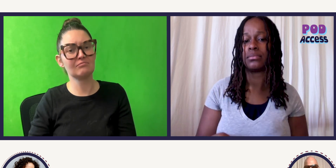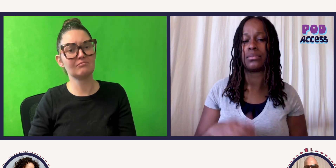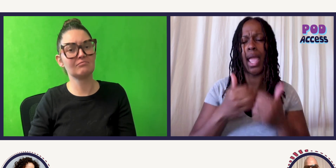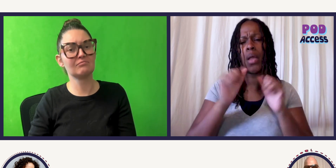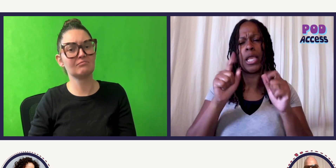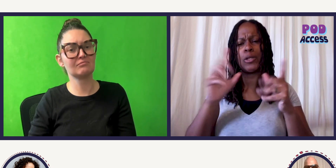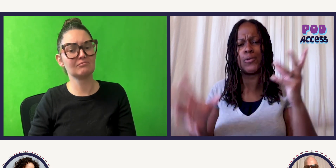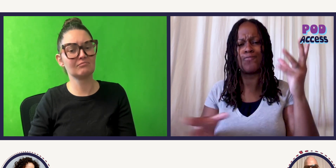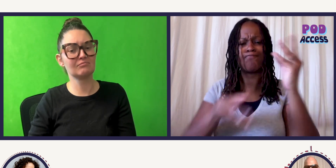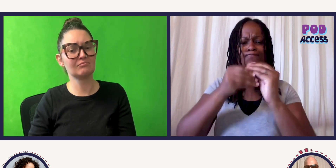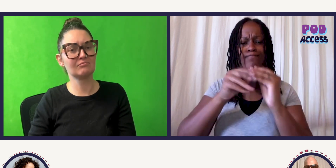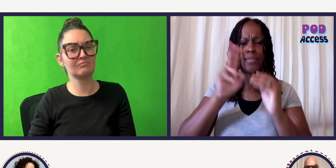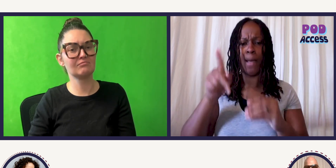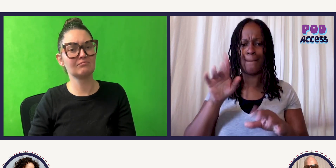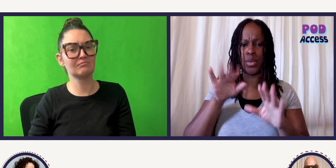How could you sum up your show in one phrase?